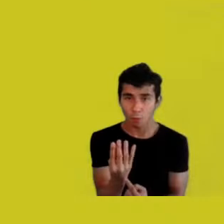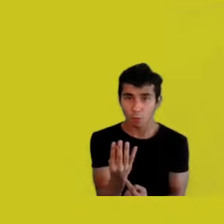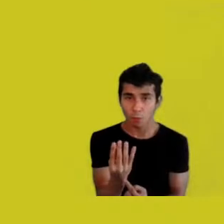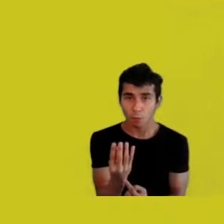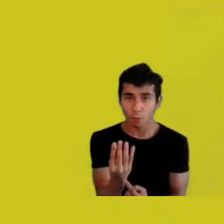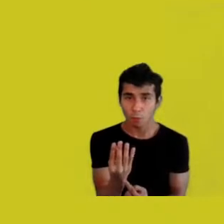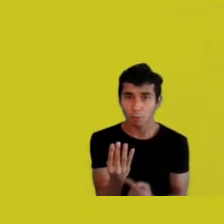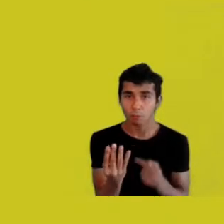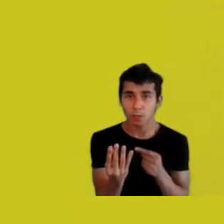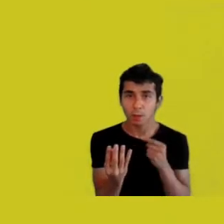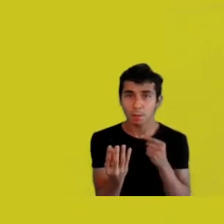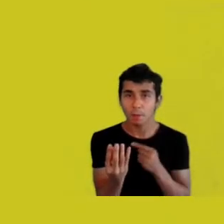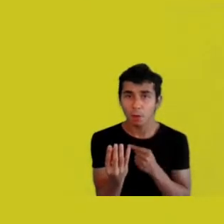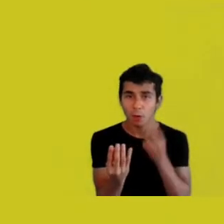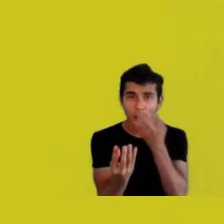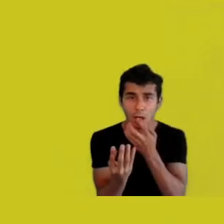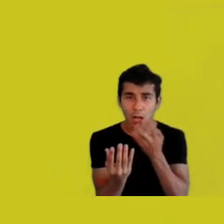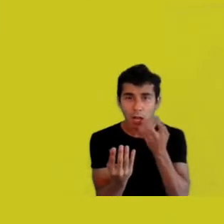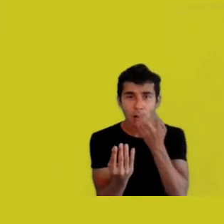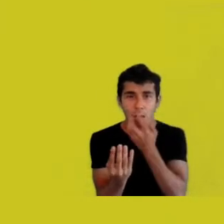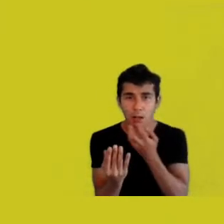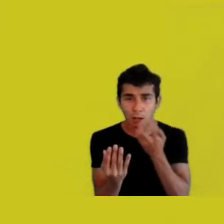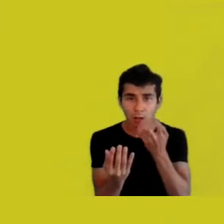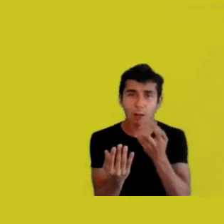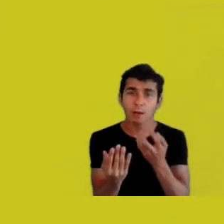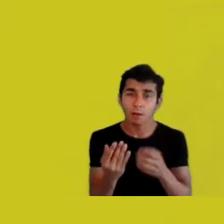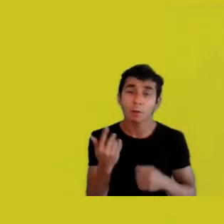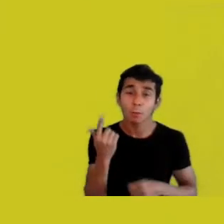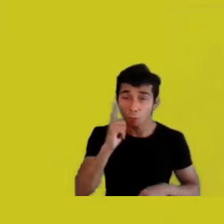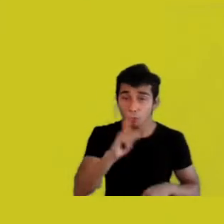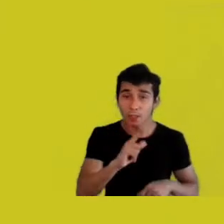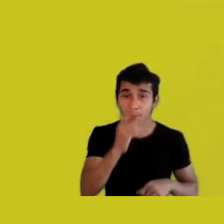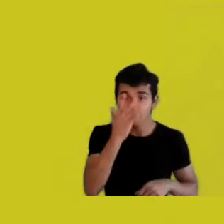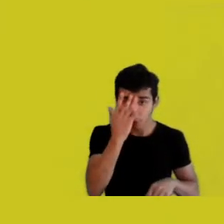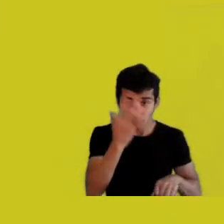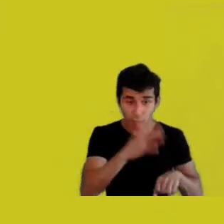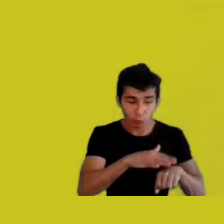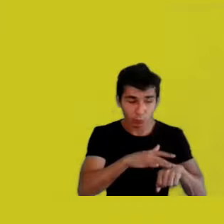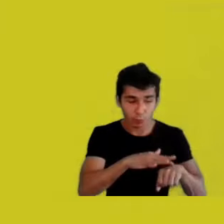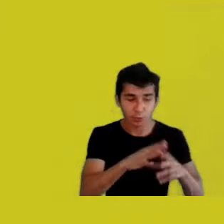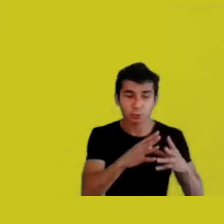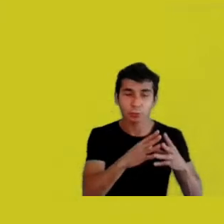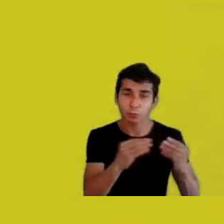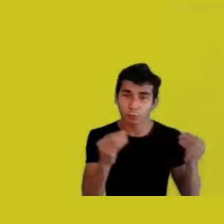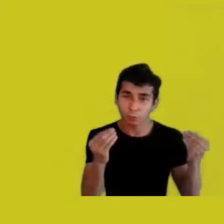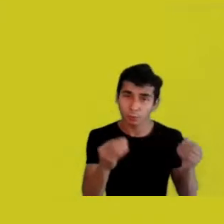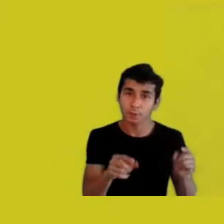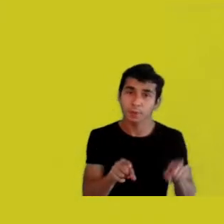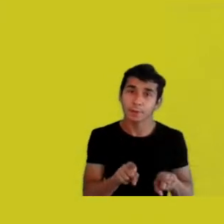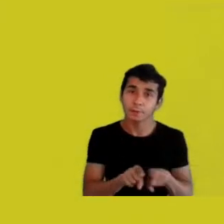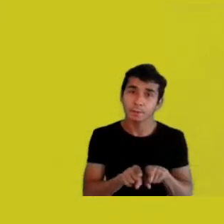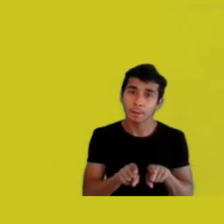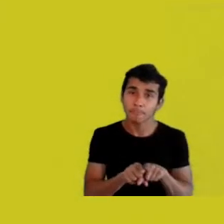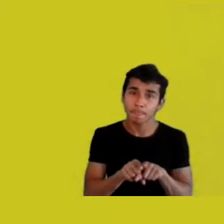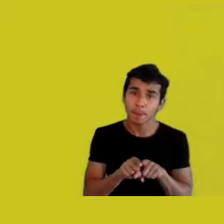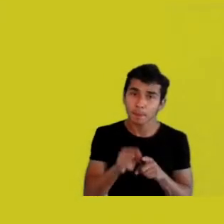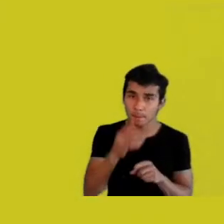which are necessary; from the cure of someone sick, the expulsion of a hostile agent from the body of a person,